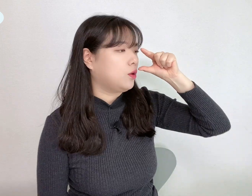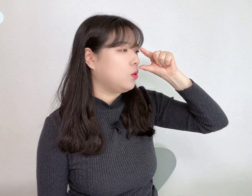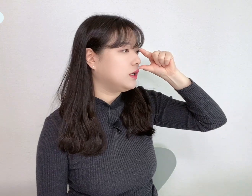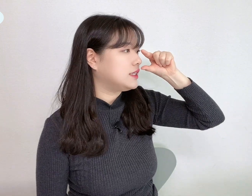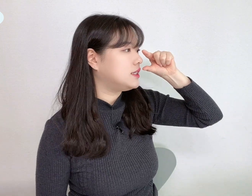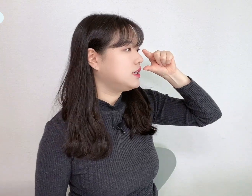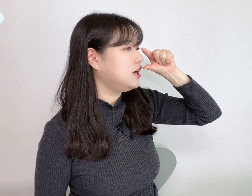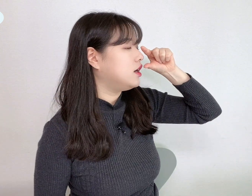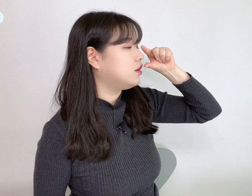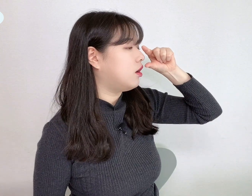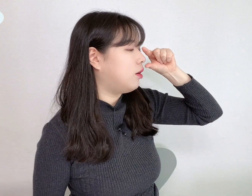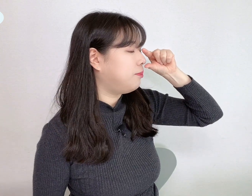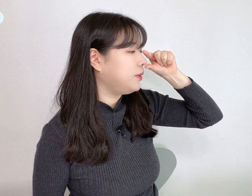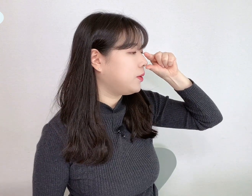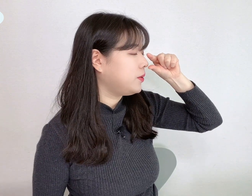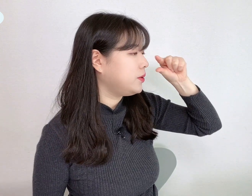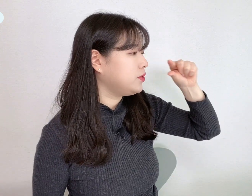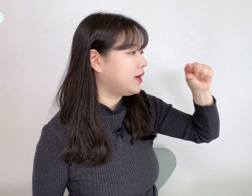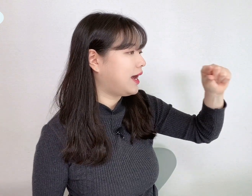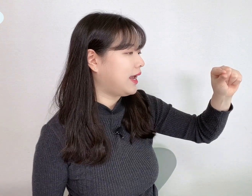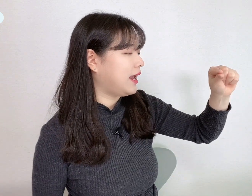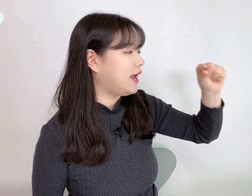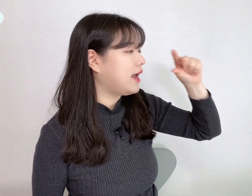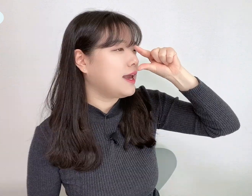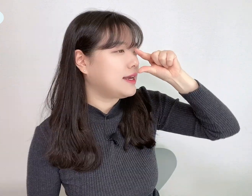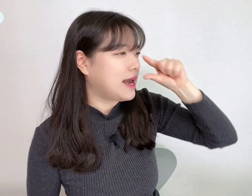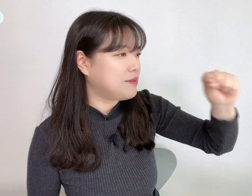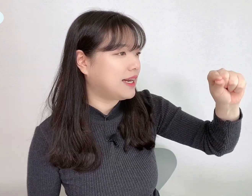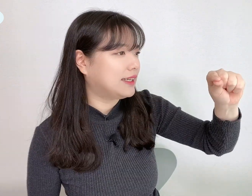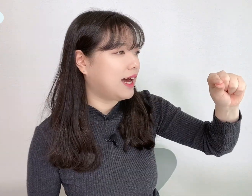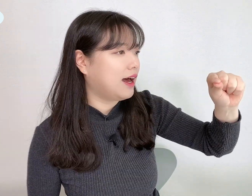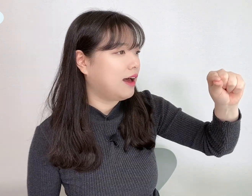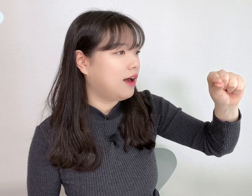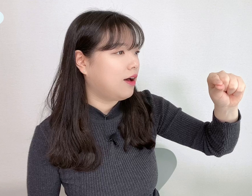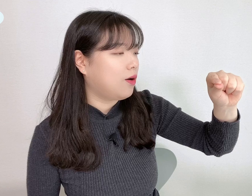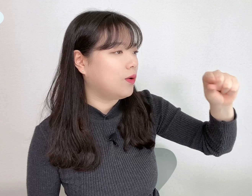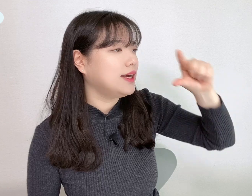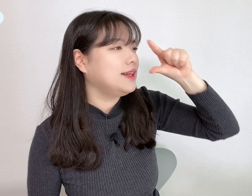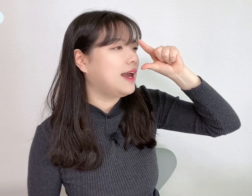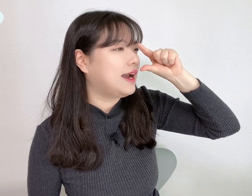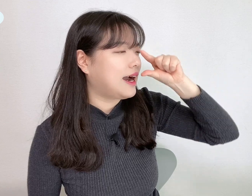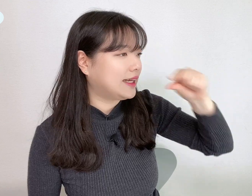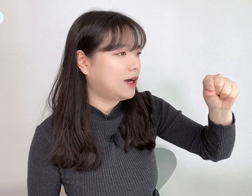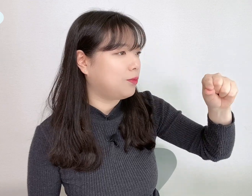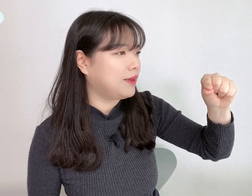to make the tip of my nose sharper [sensitive] or [picky] you will use it like this what is this shape